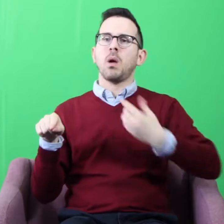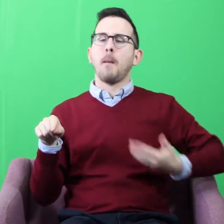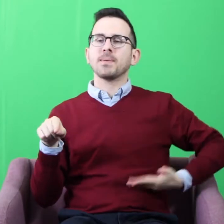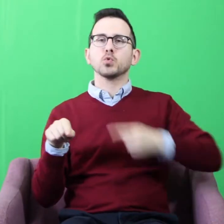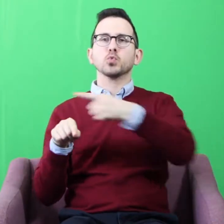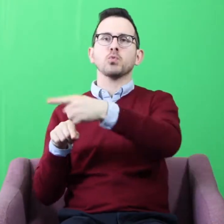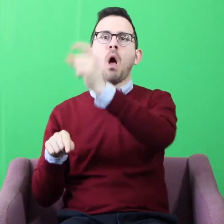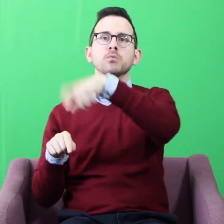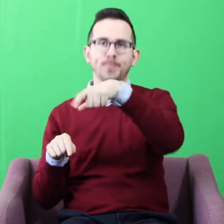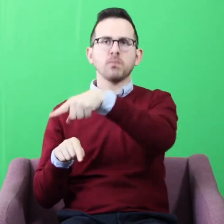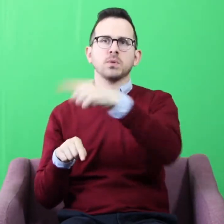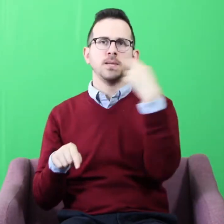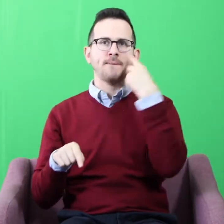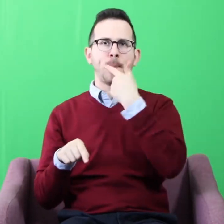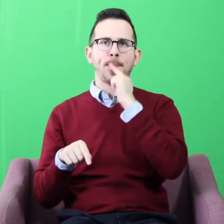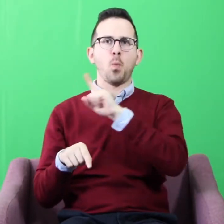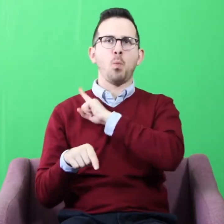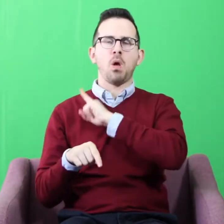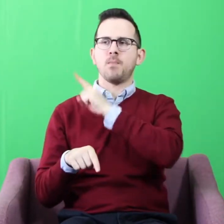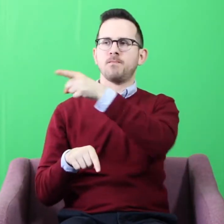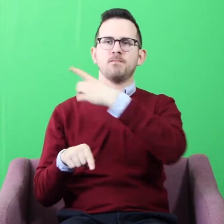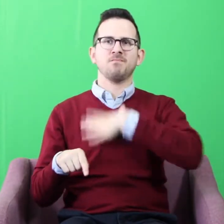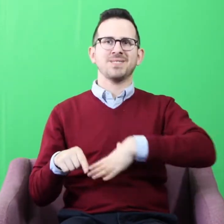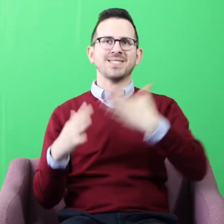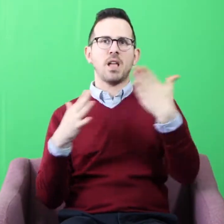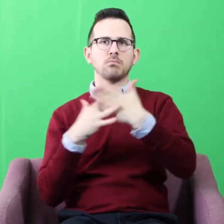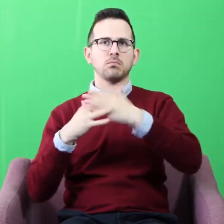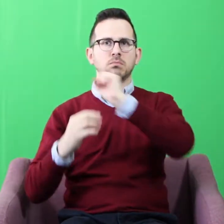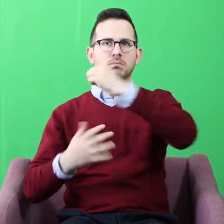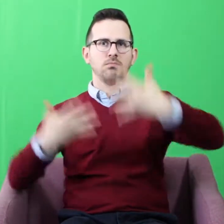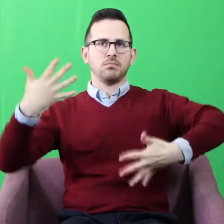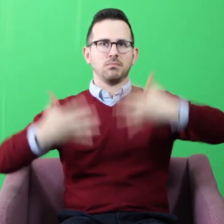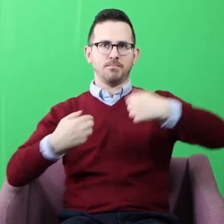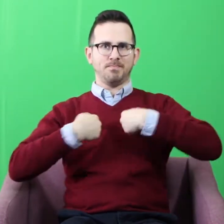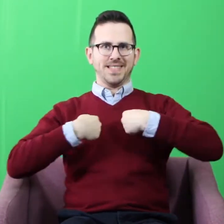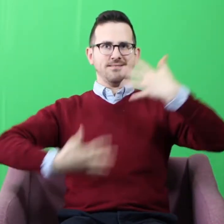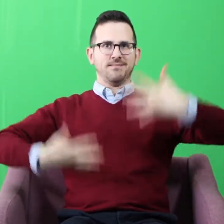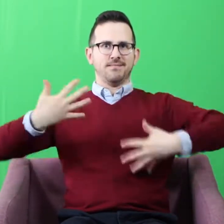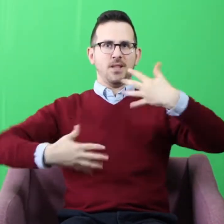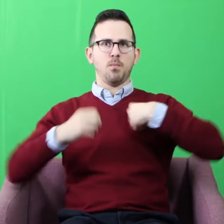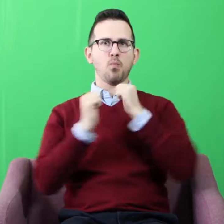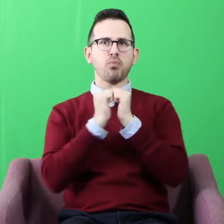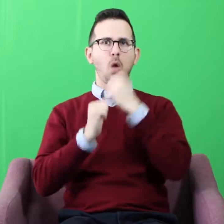and the second branch is business to clients, direct contact with our end clients- Deaf people. Which is what I do as I use sign language which is their language too.